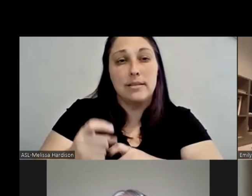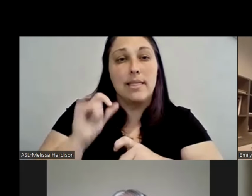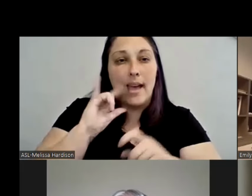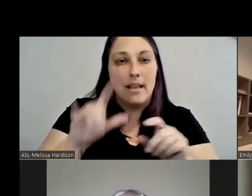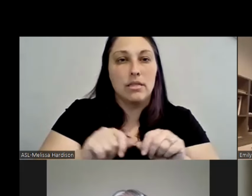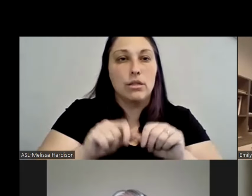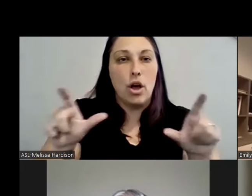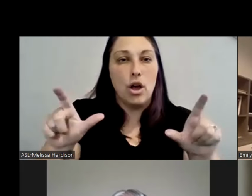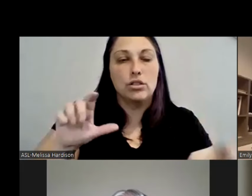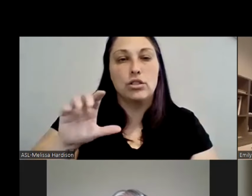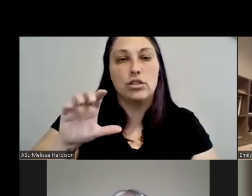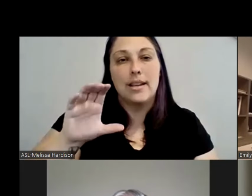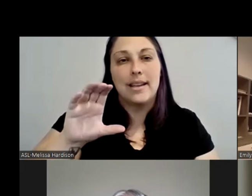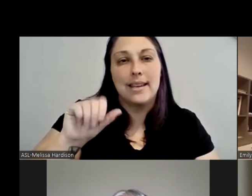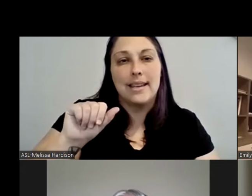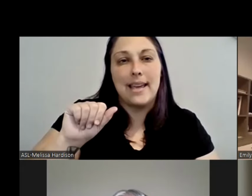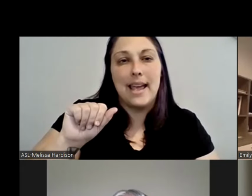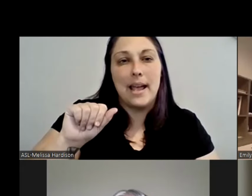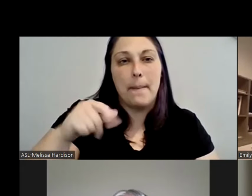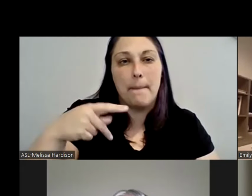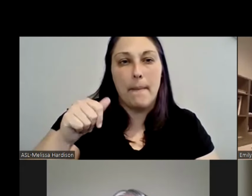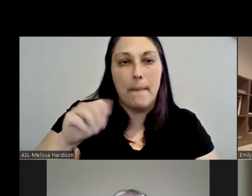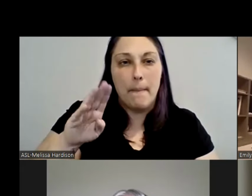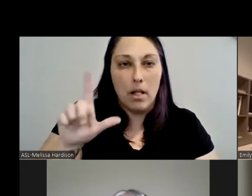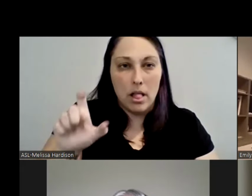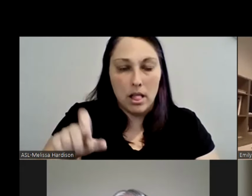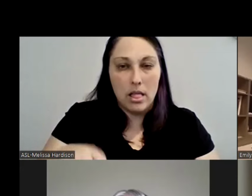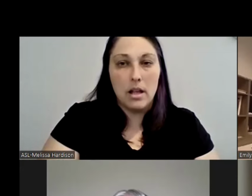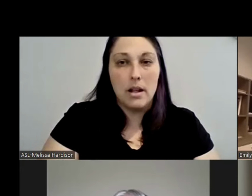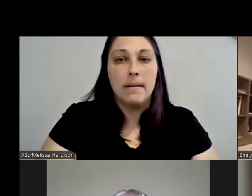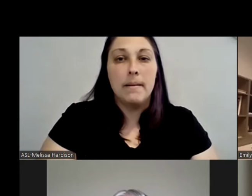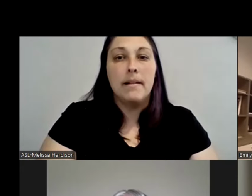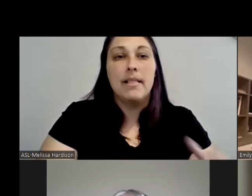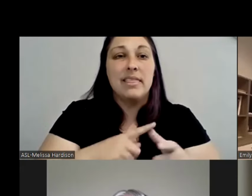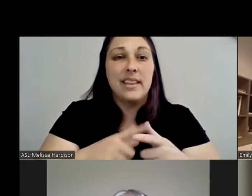You can put in Lazy Susan type devices on shelves for people to